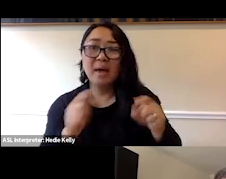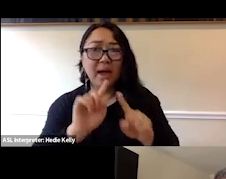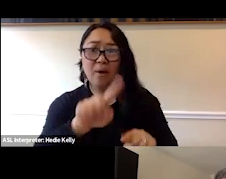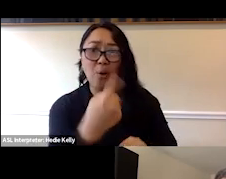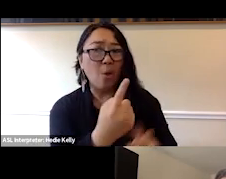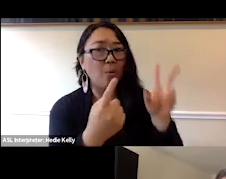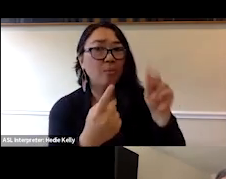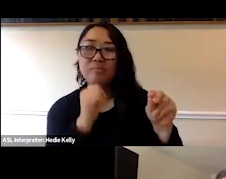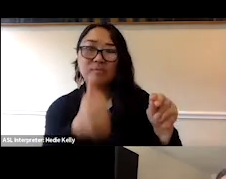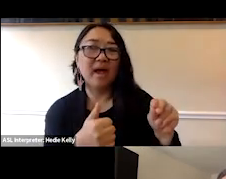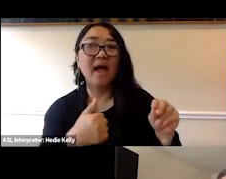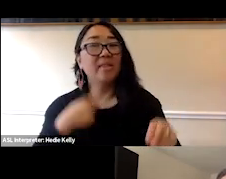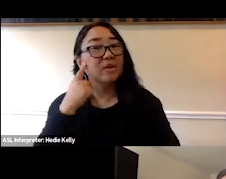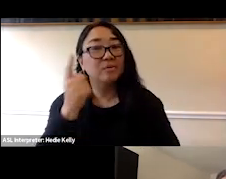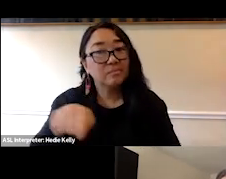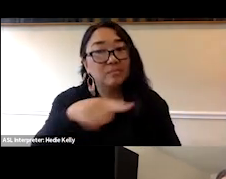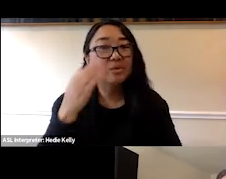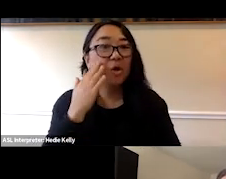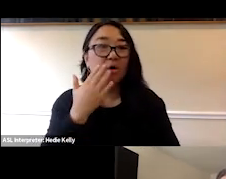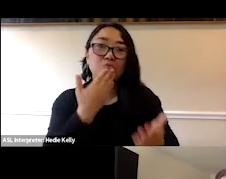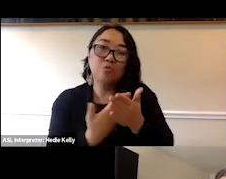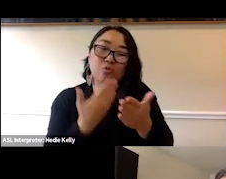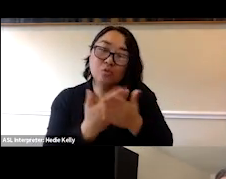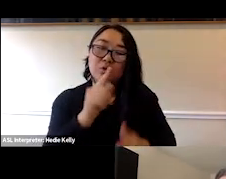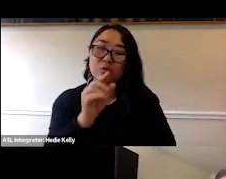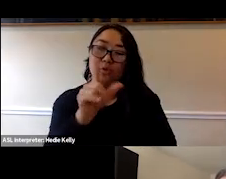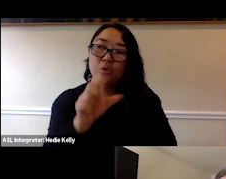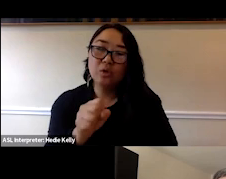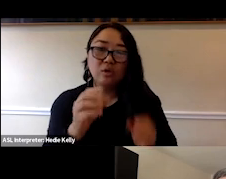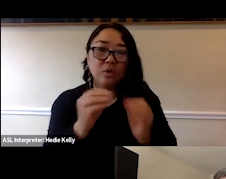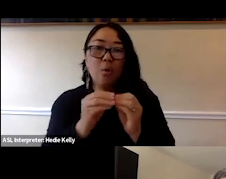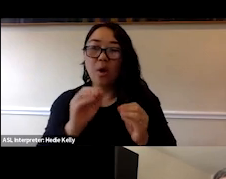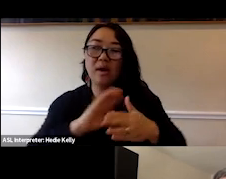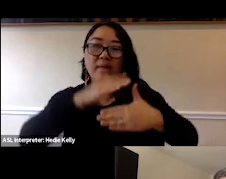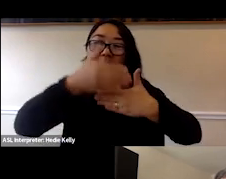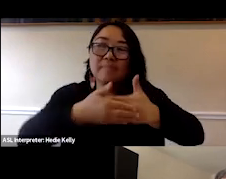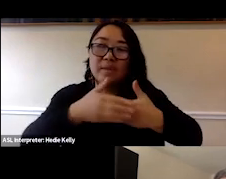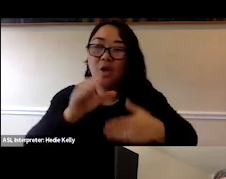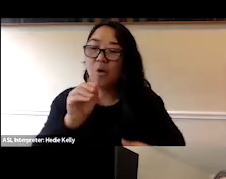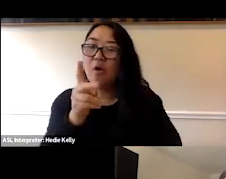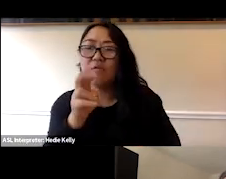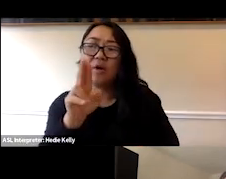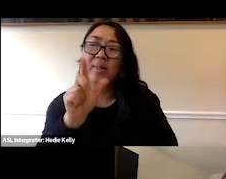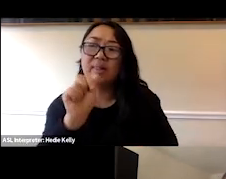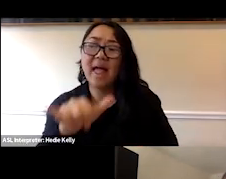I think we're all well aware there are tools out there that are more overlays, that are kind of afterthoughts of you have this existing website.